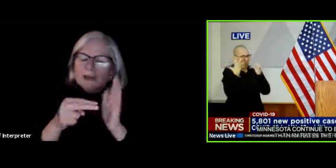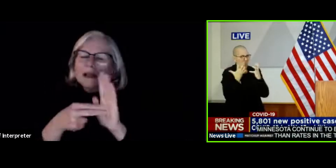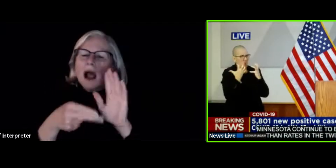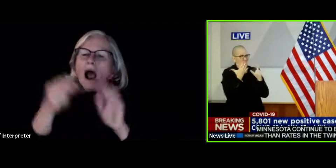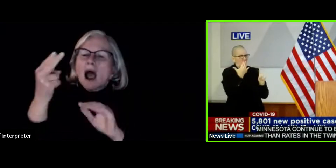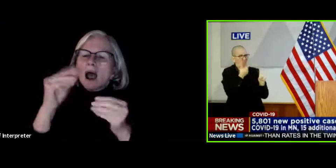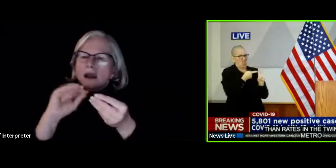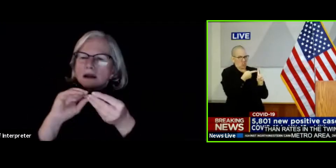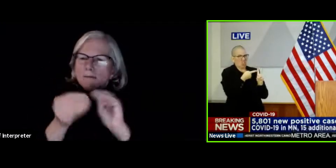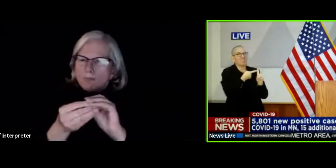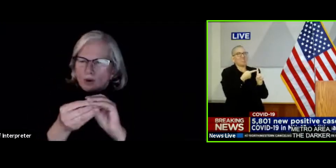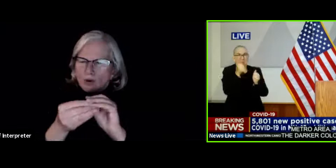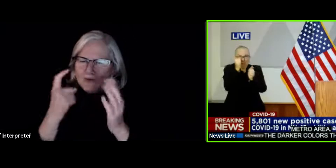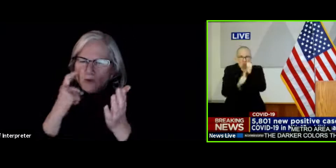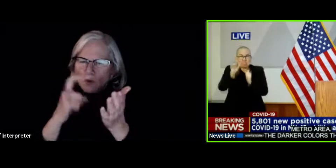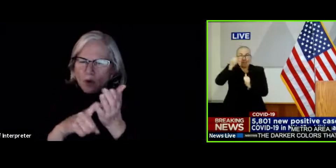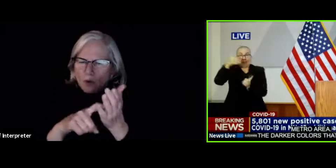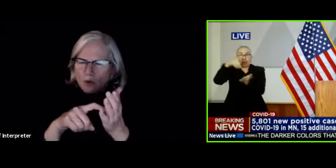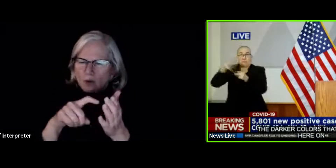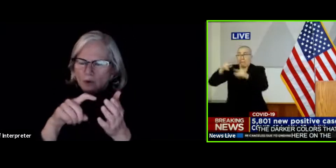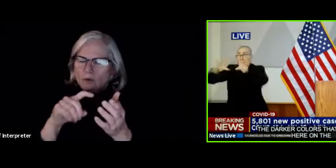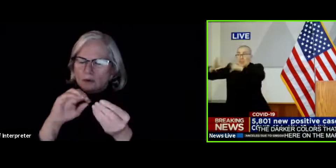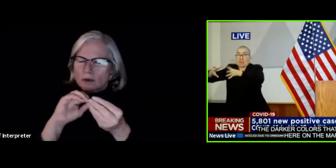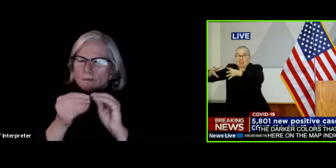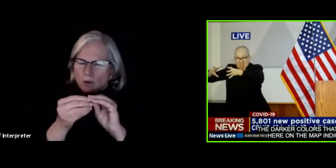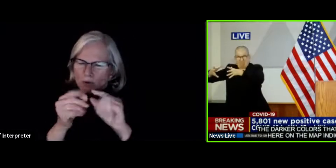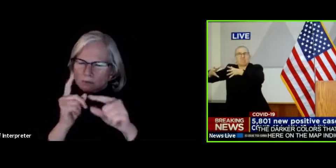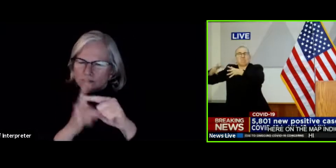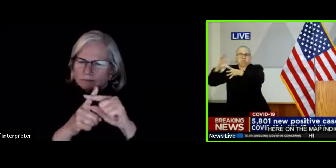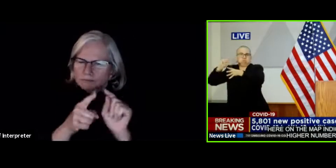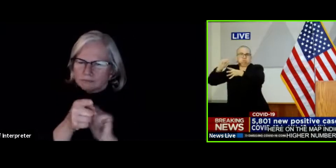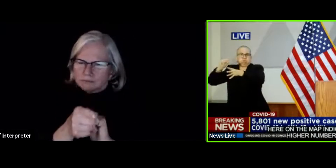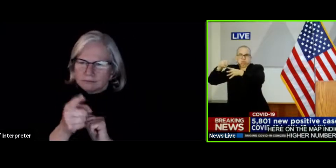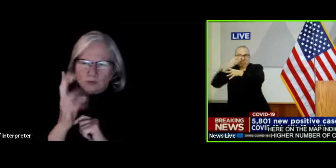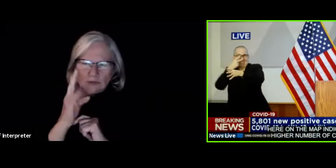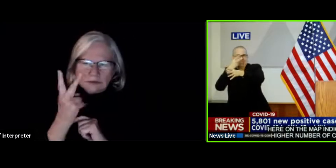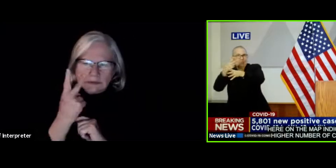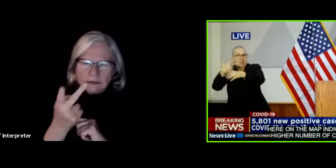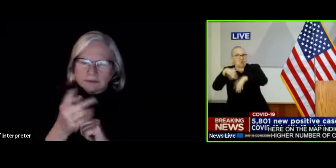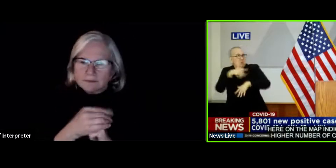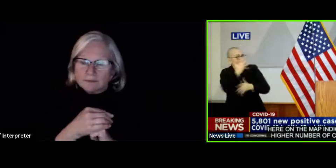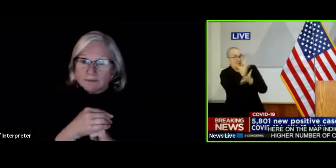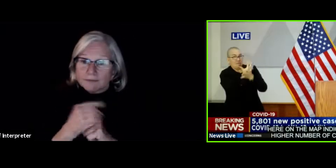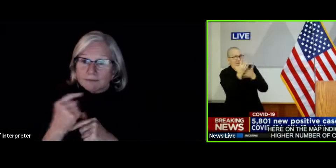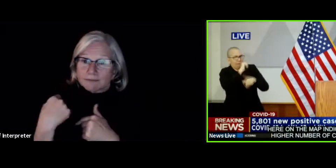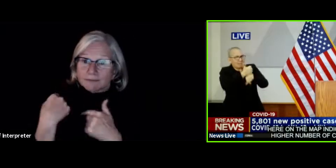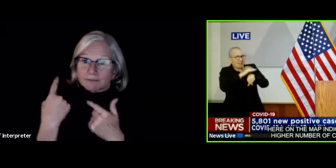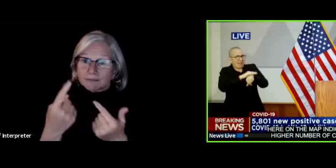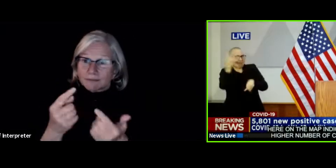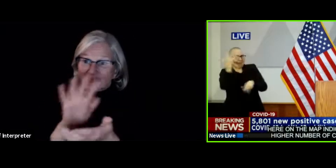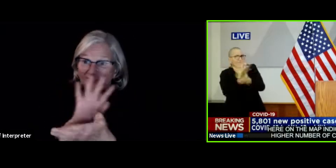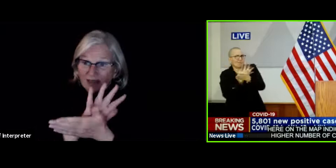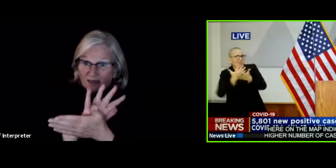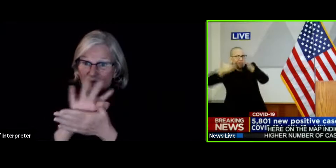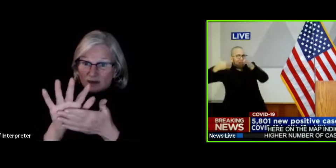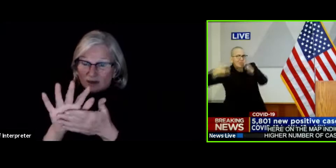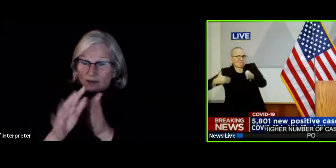IN THIS CASE. AND AS YOU CAN SEE, THE PROGRESSION OVER THE LAST FIVE WEEKS SHOWS JUST THAT MAP FILLING IN WITH DARKER